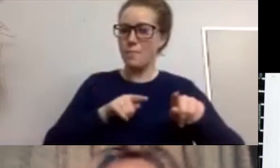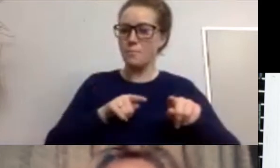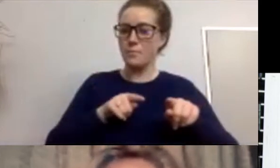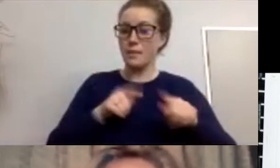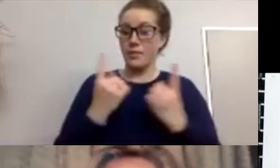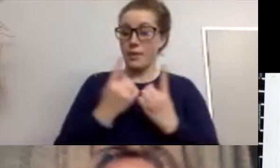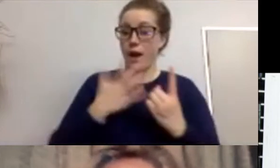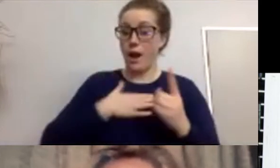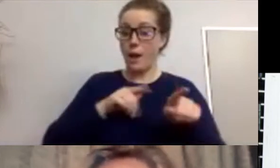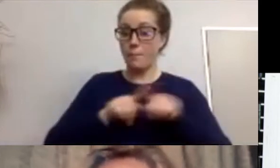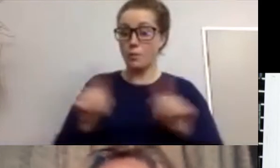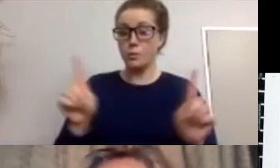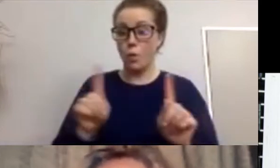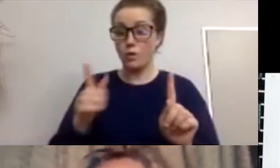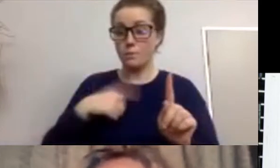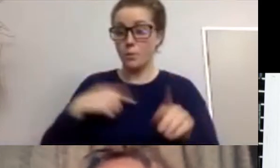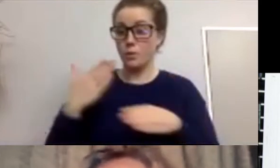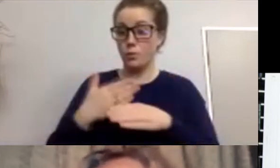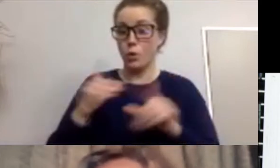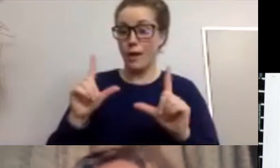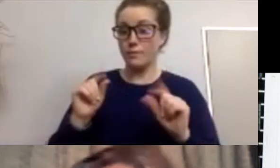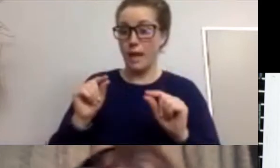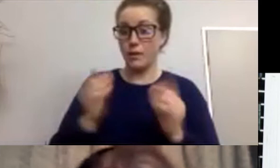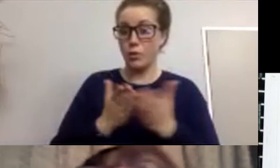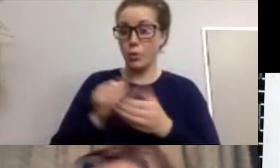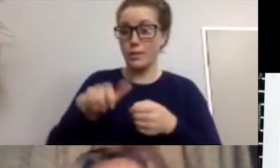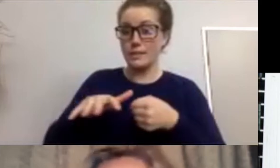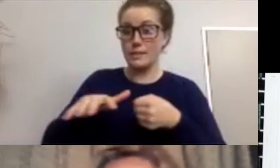because of the work I've done in this area